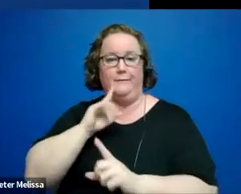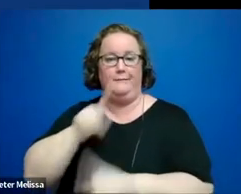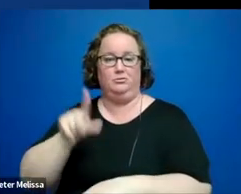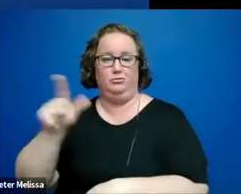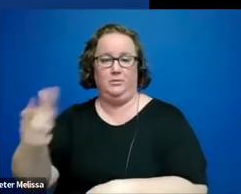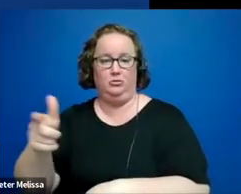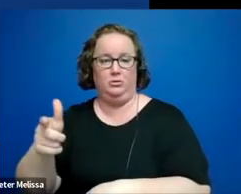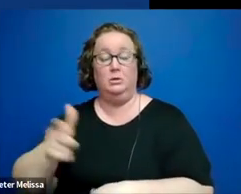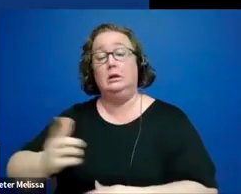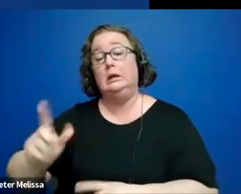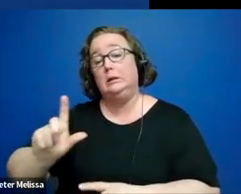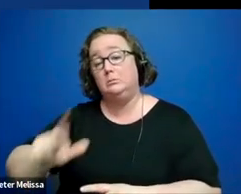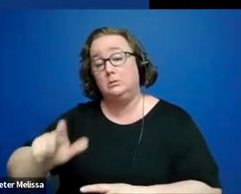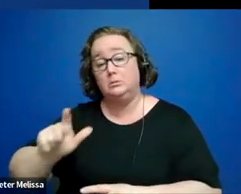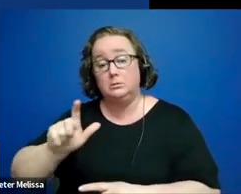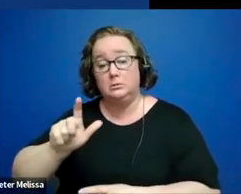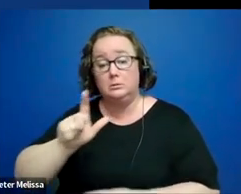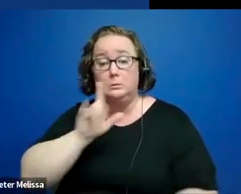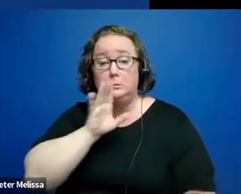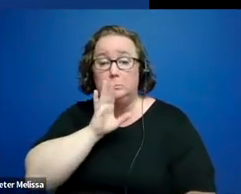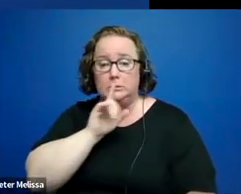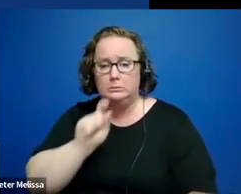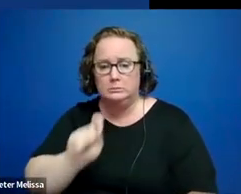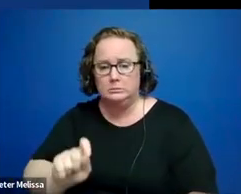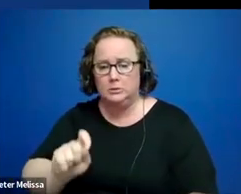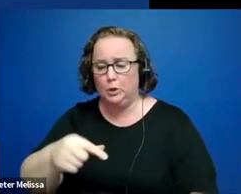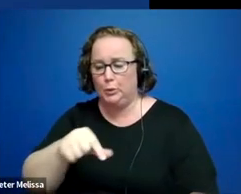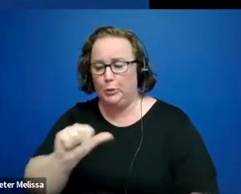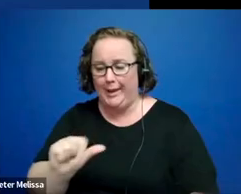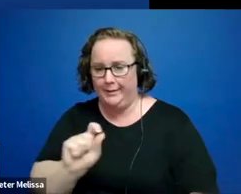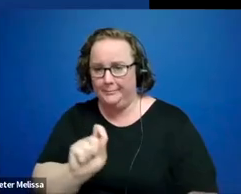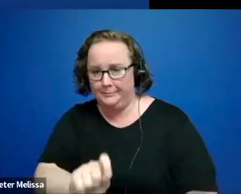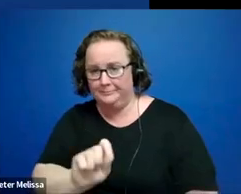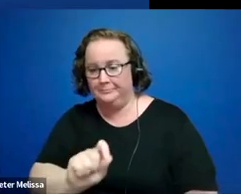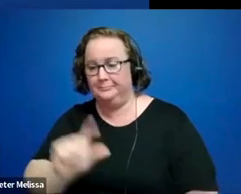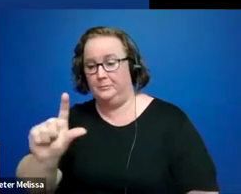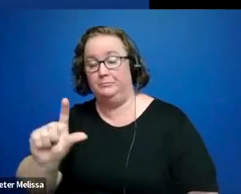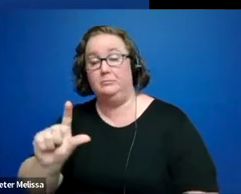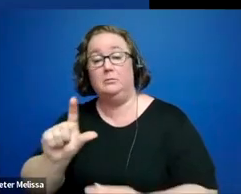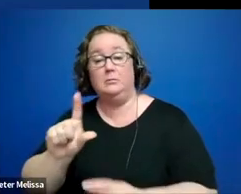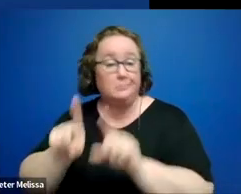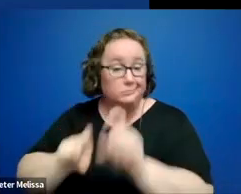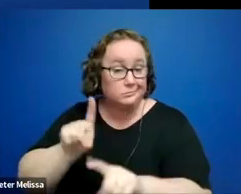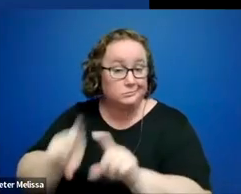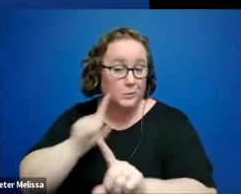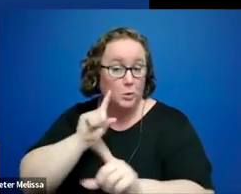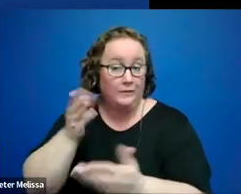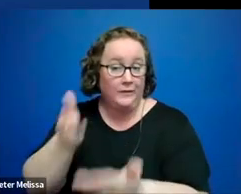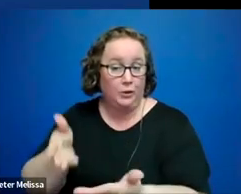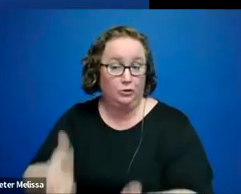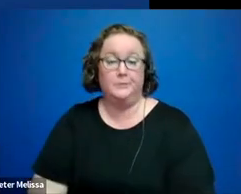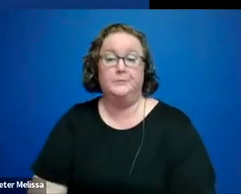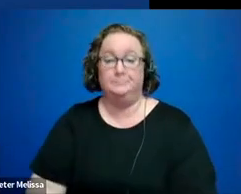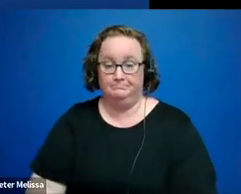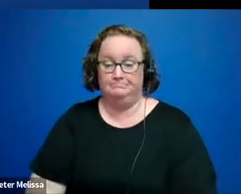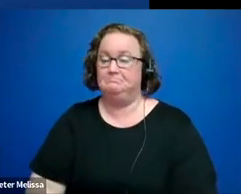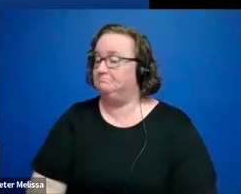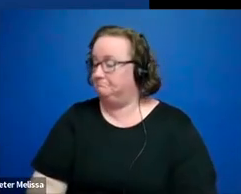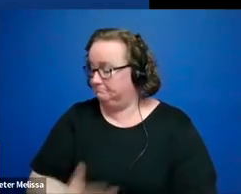two speech bubbles that says Q&A on it in order to ask a question. Feel free to send questions at any